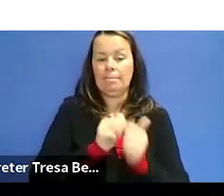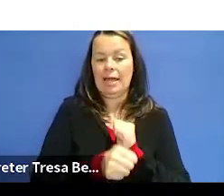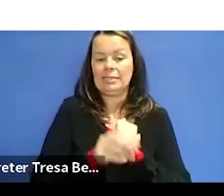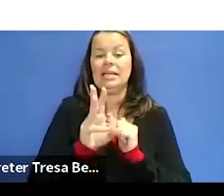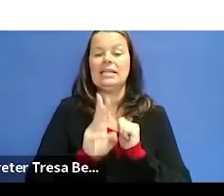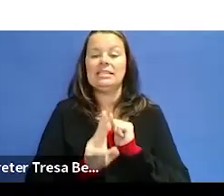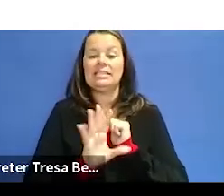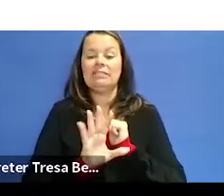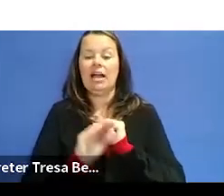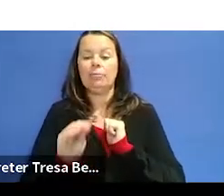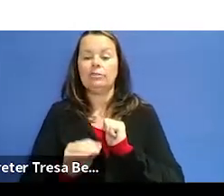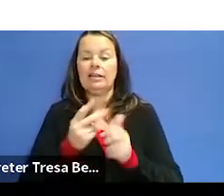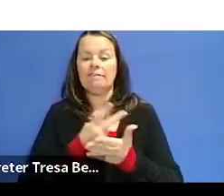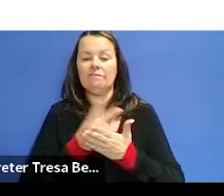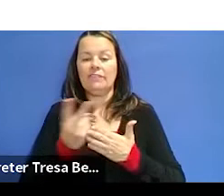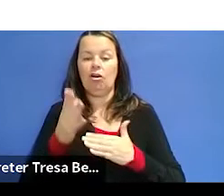fail on the top 20 paid apps.